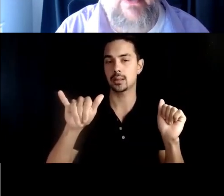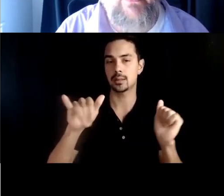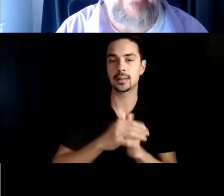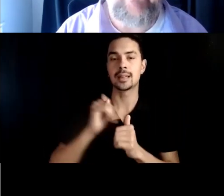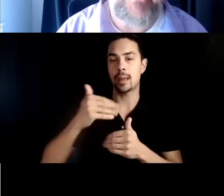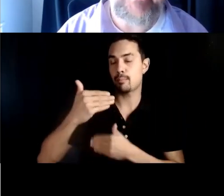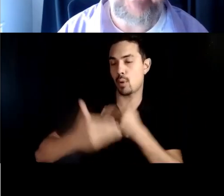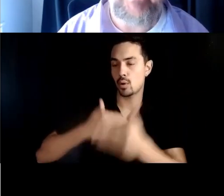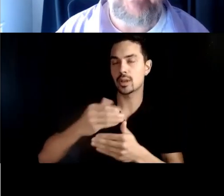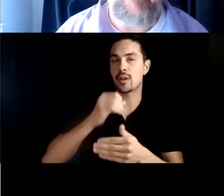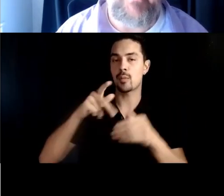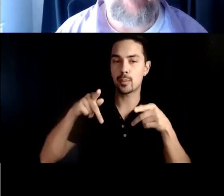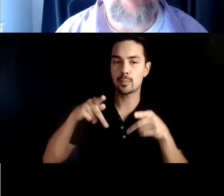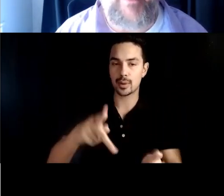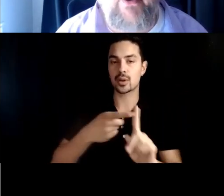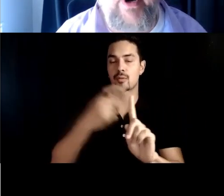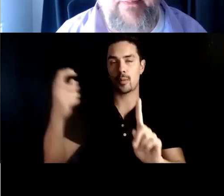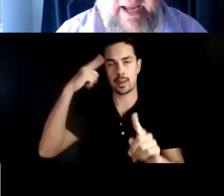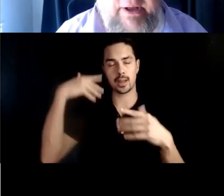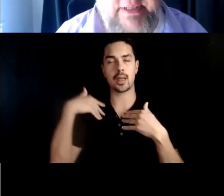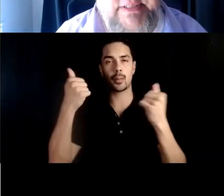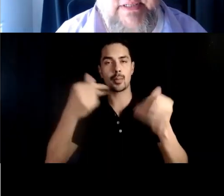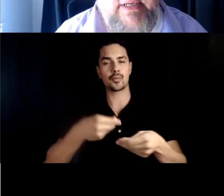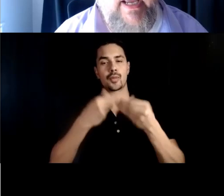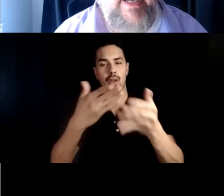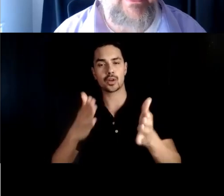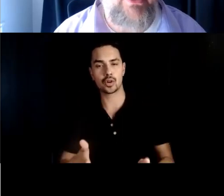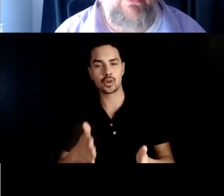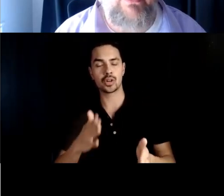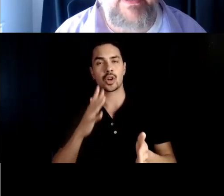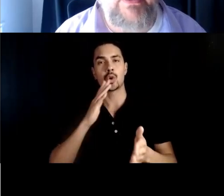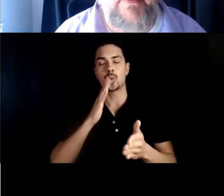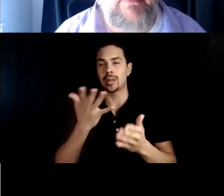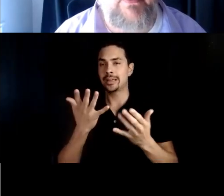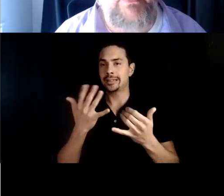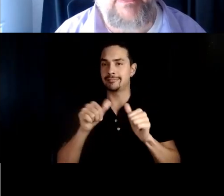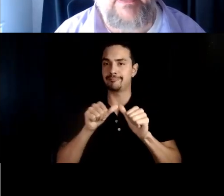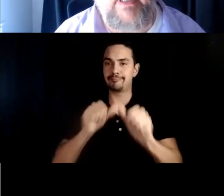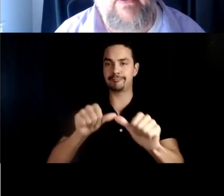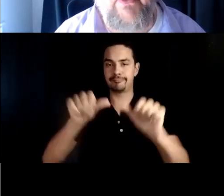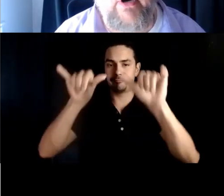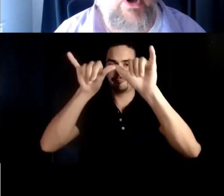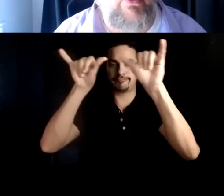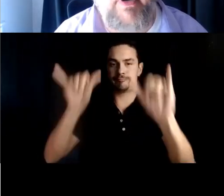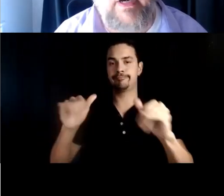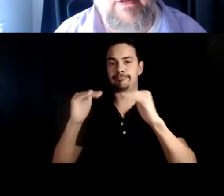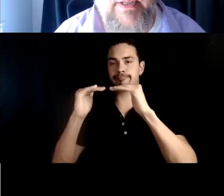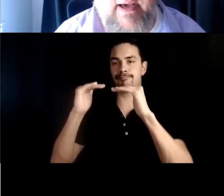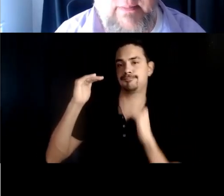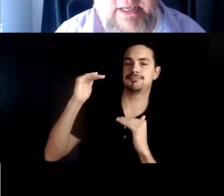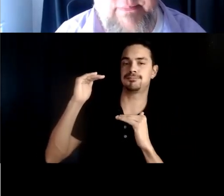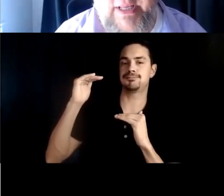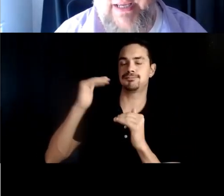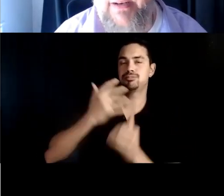really reinforces a system of power imbalance, and it totally strips the person of their own bodily autonomy